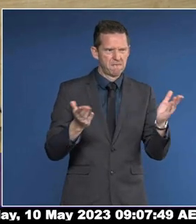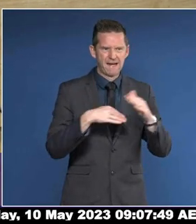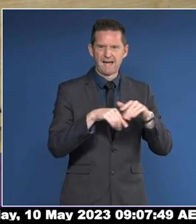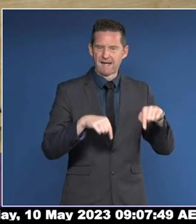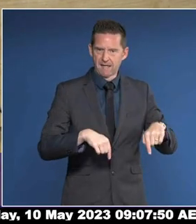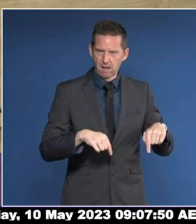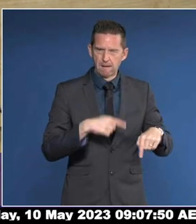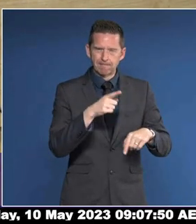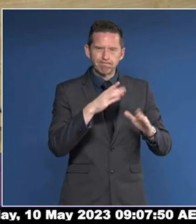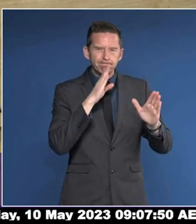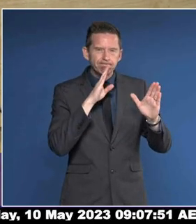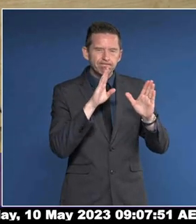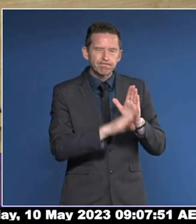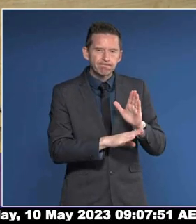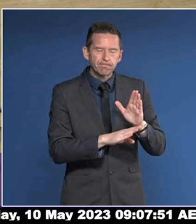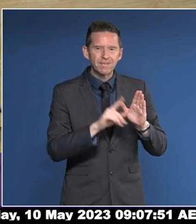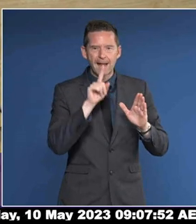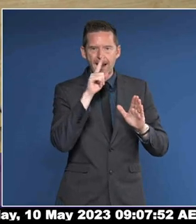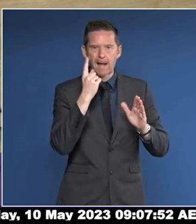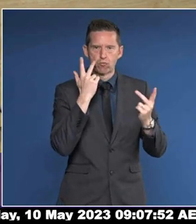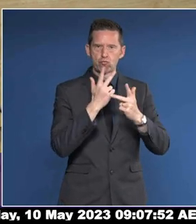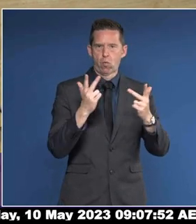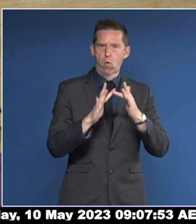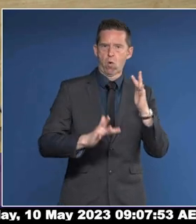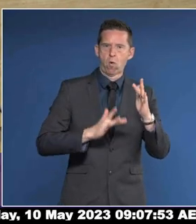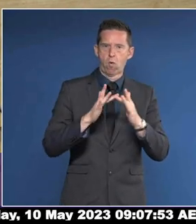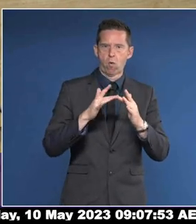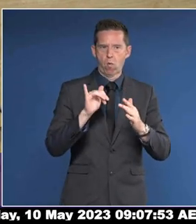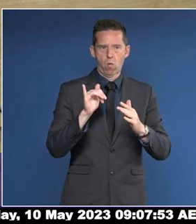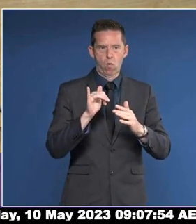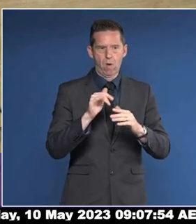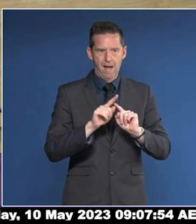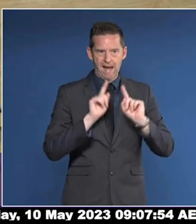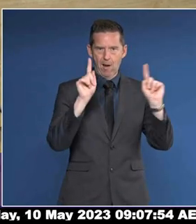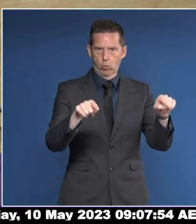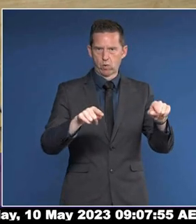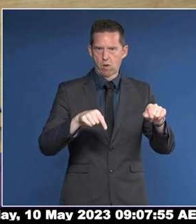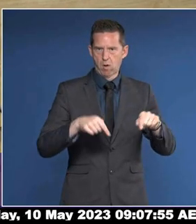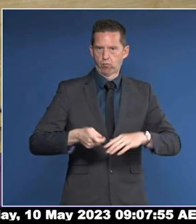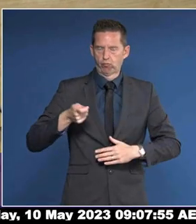of the confidential material, and so we will be kindly asking those people who are not